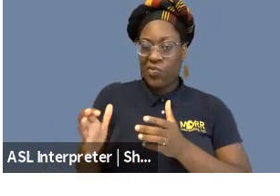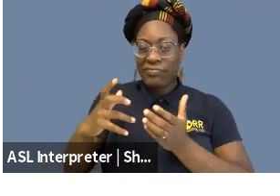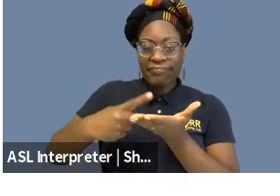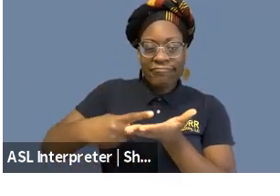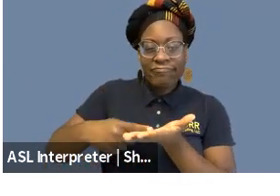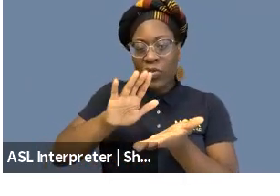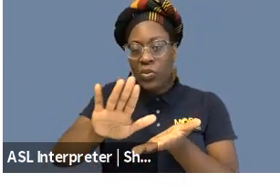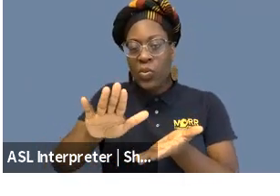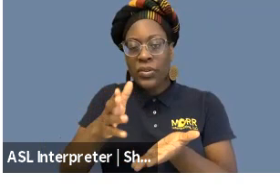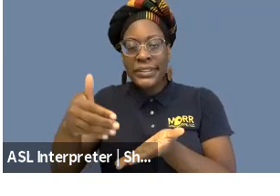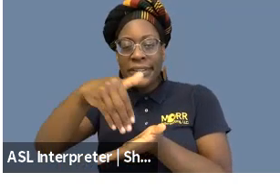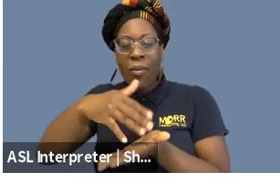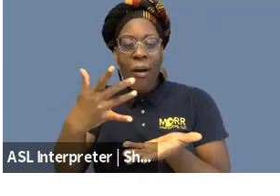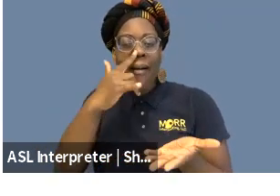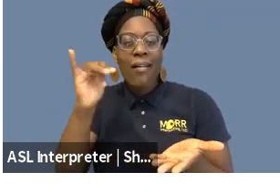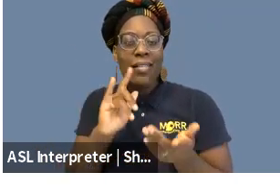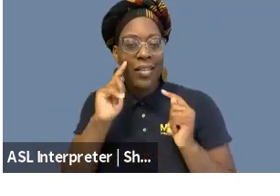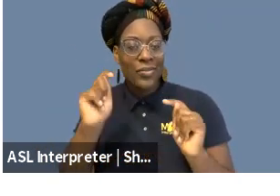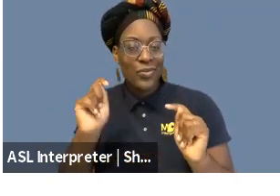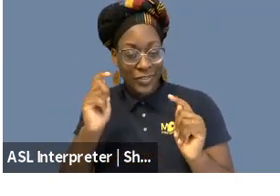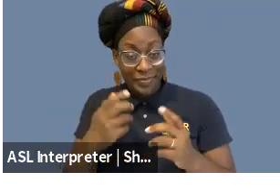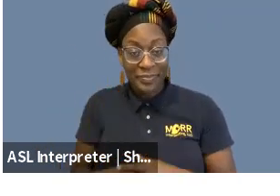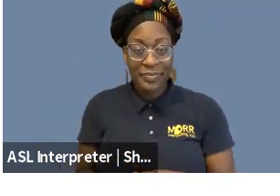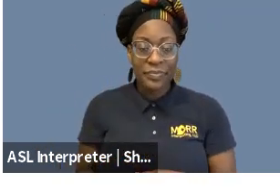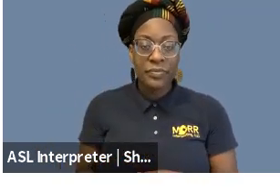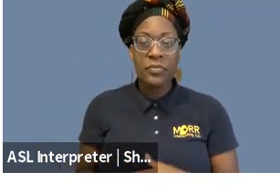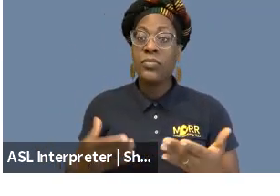Before we discuss multimodality, I thought it was pertinent to tell you a little about